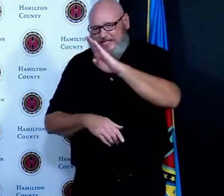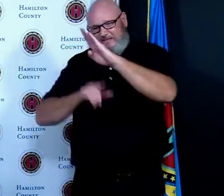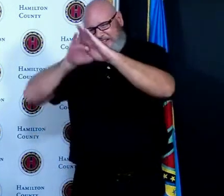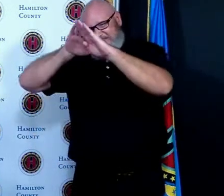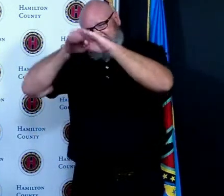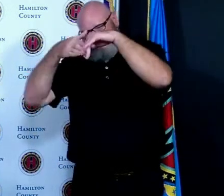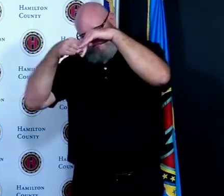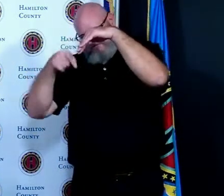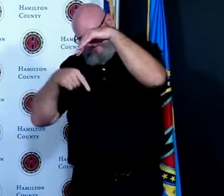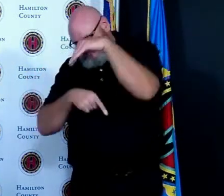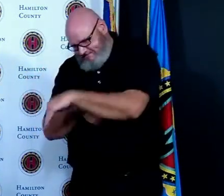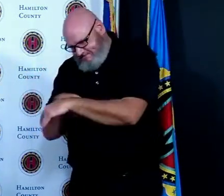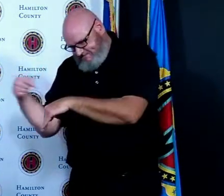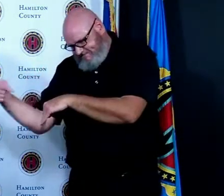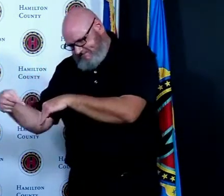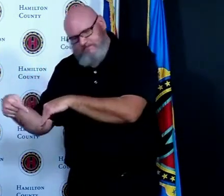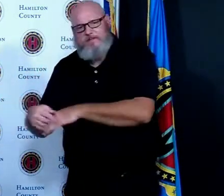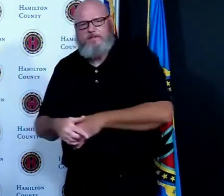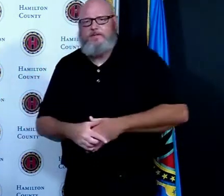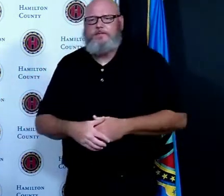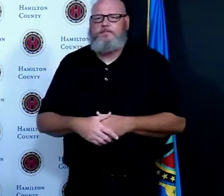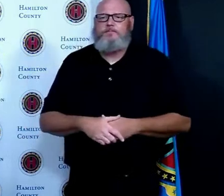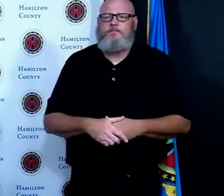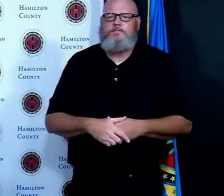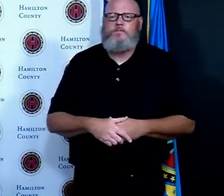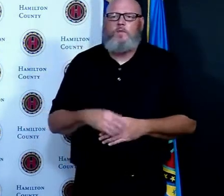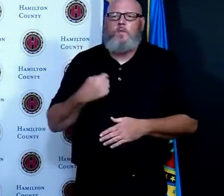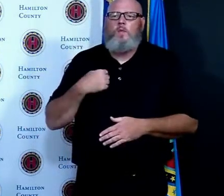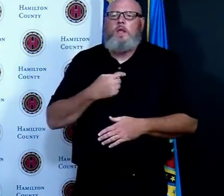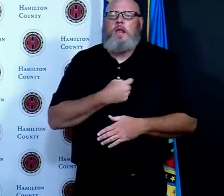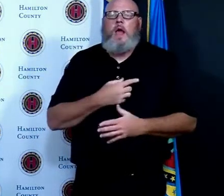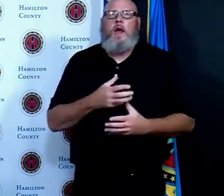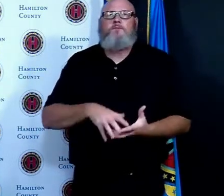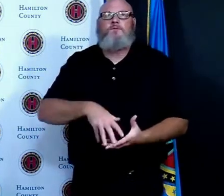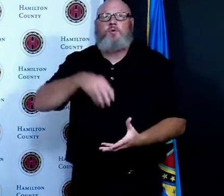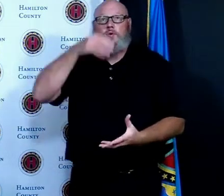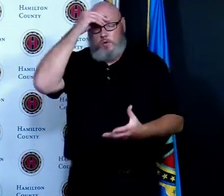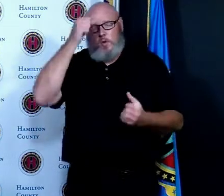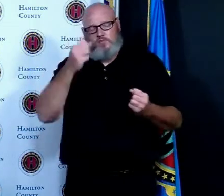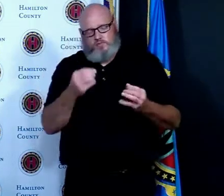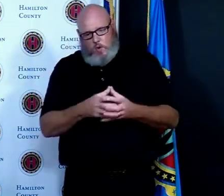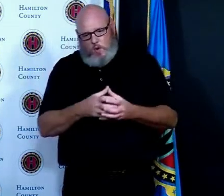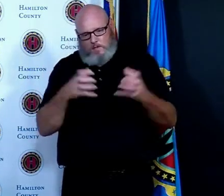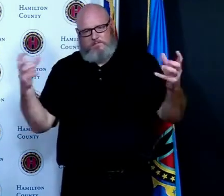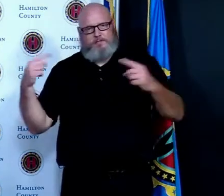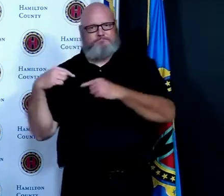things really make a difference they talked about compliances within our businesses very